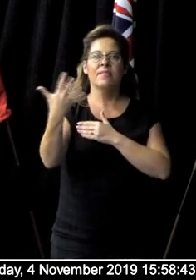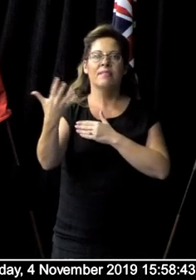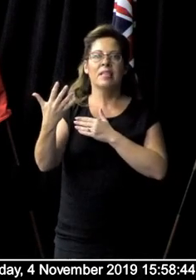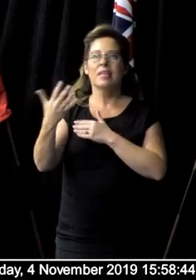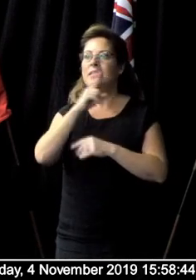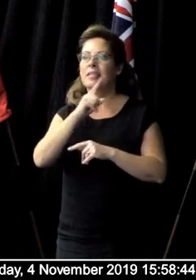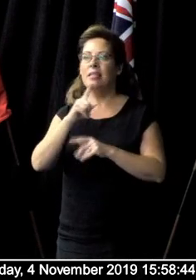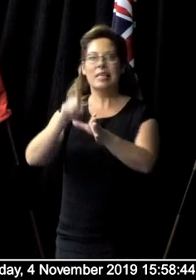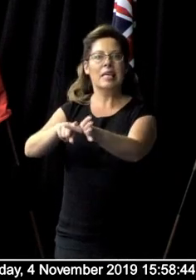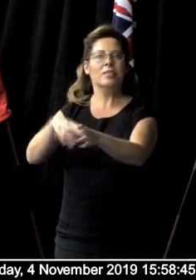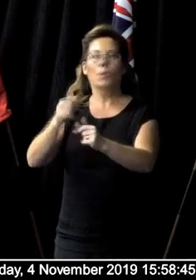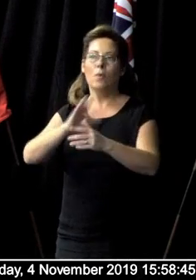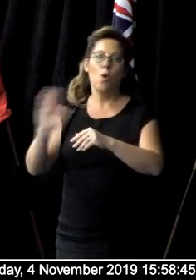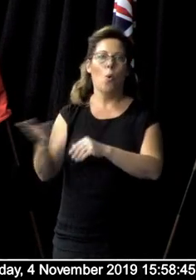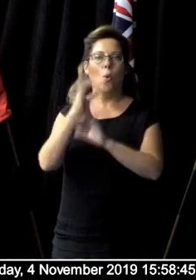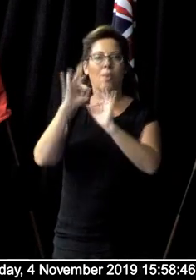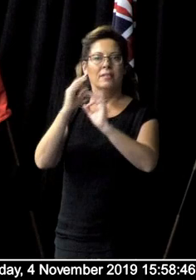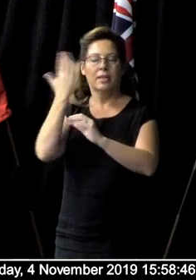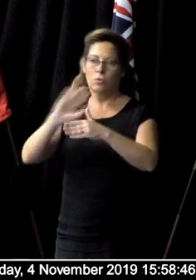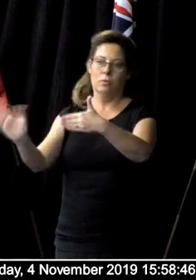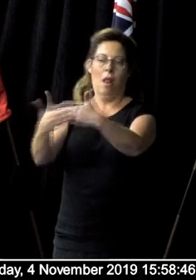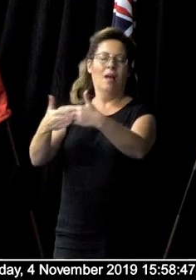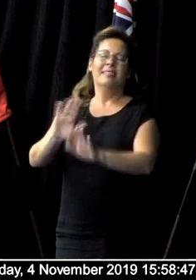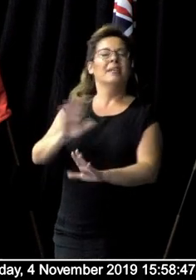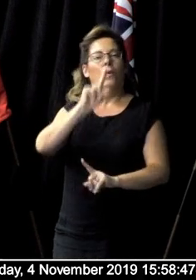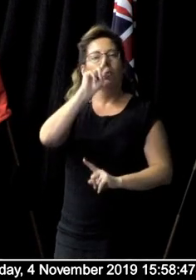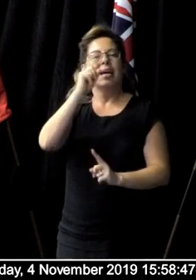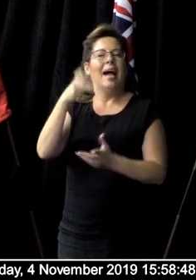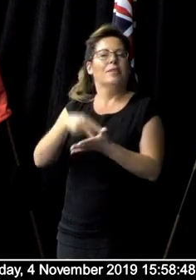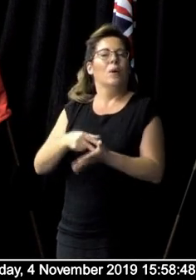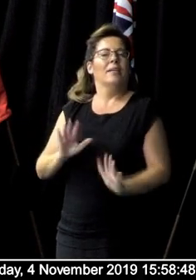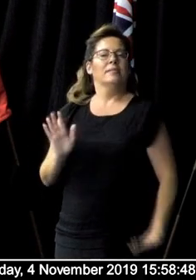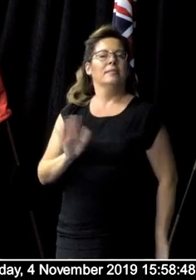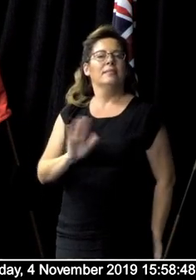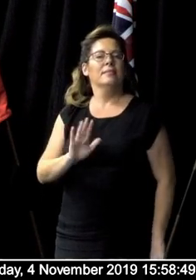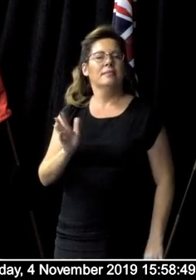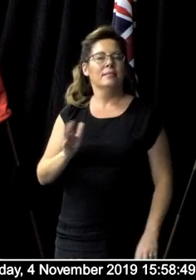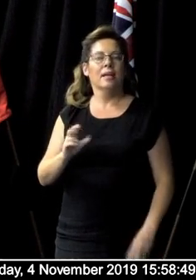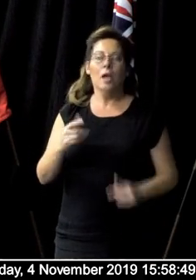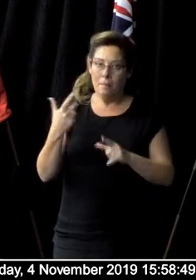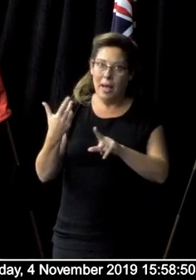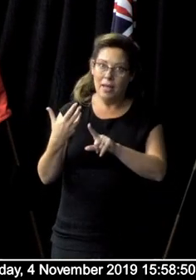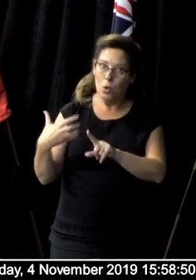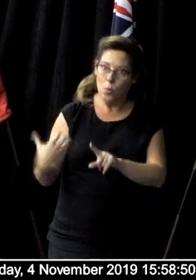But I think we need to particularly invest in understanding student wellbeing and